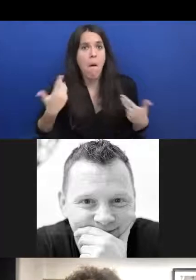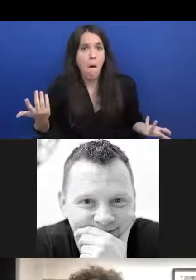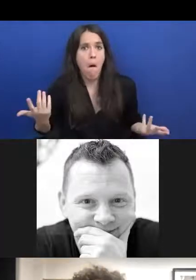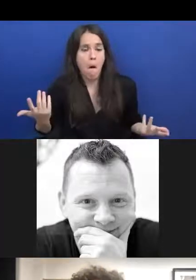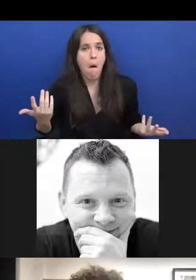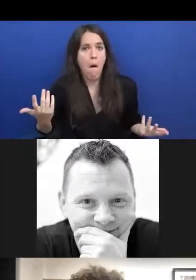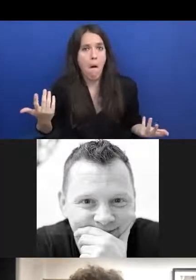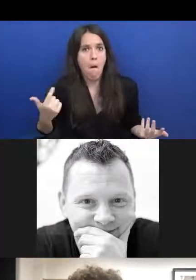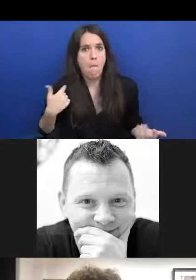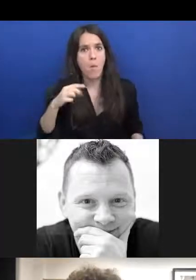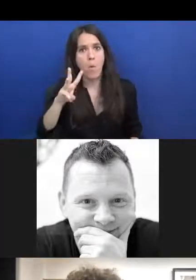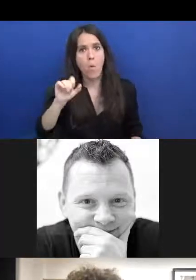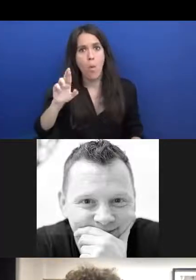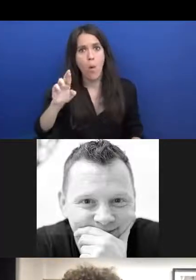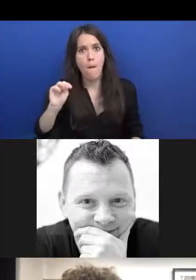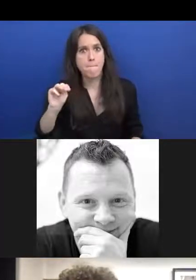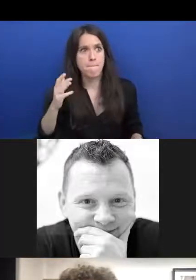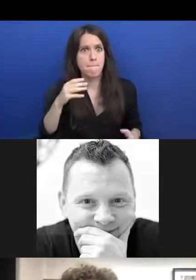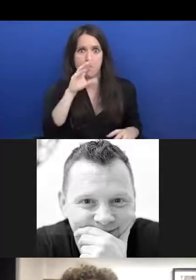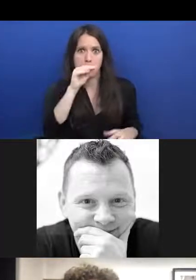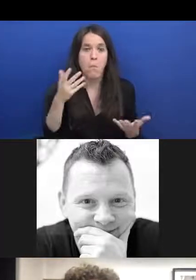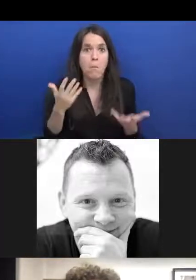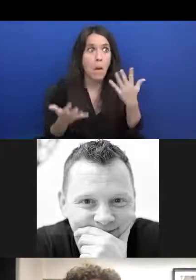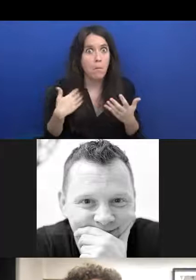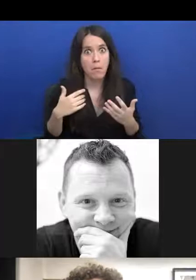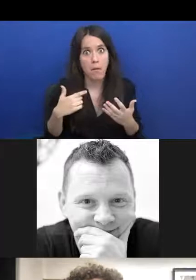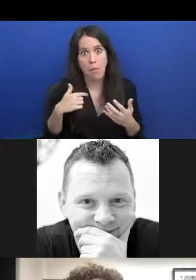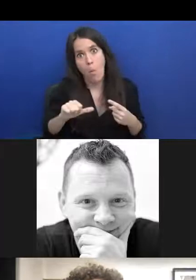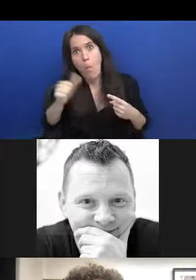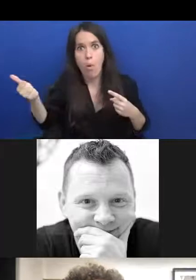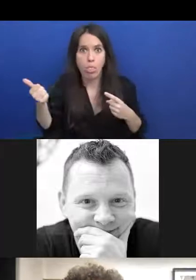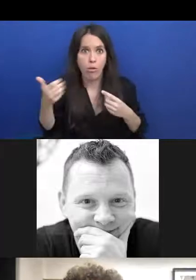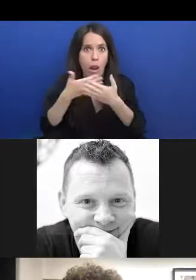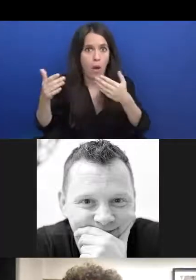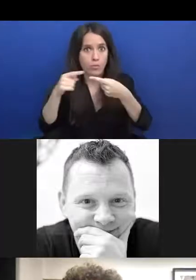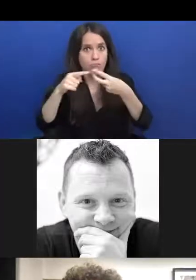there's not a lot of other things which you would be happy to say too I also came across Jeff Good